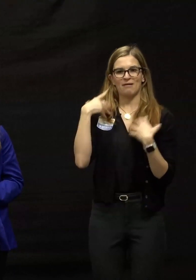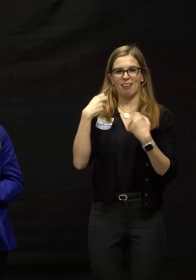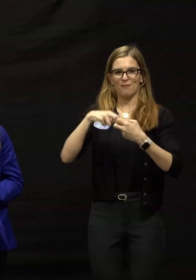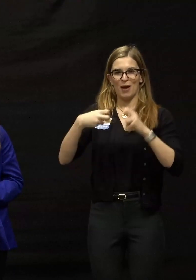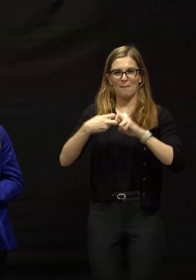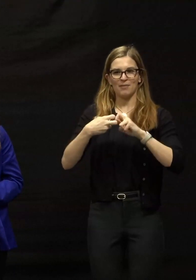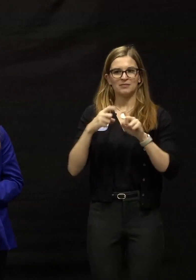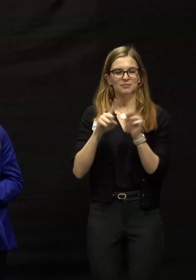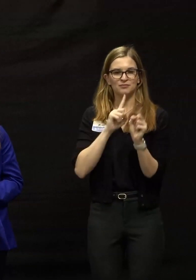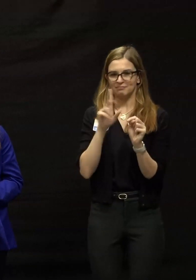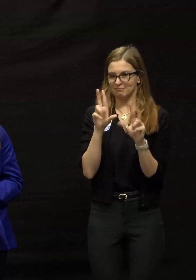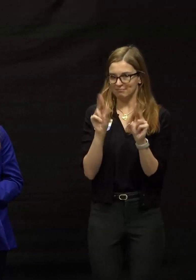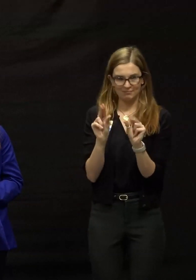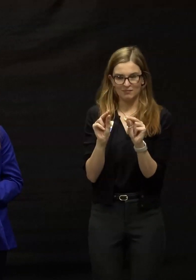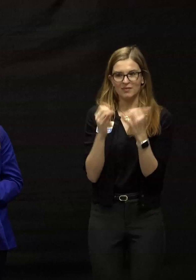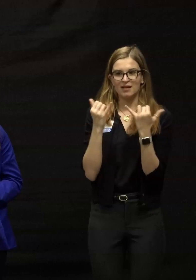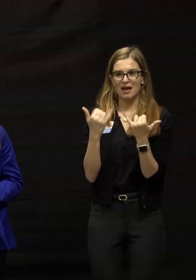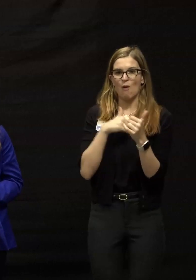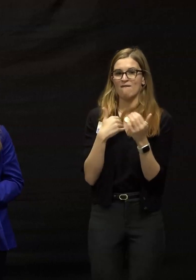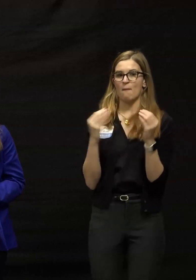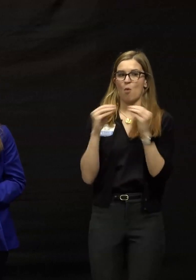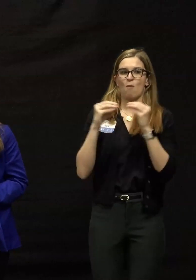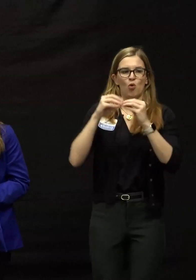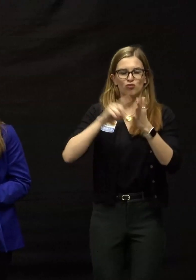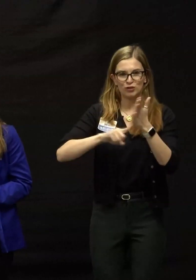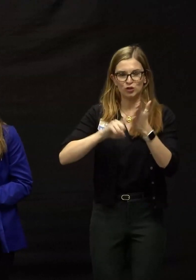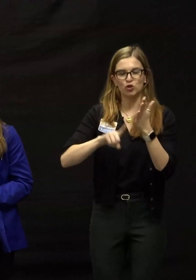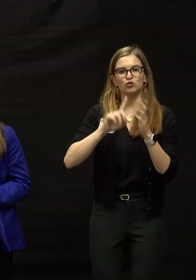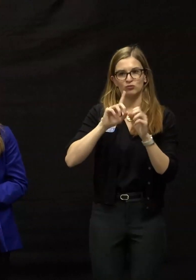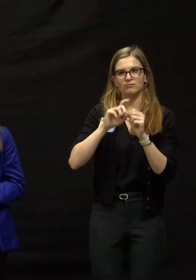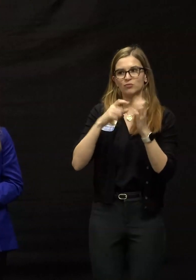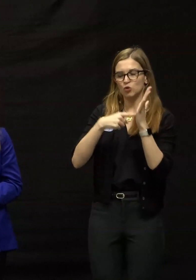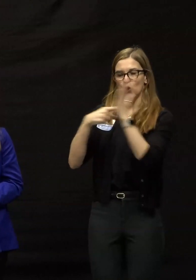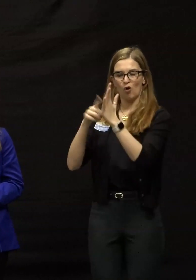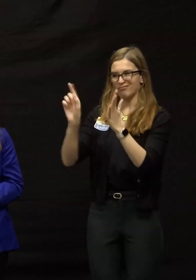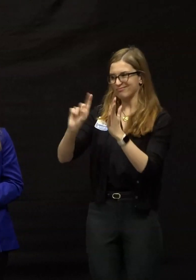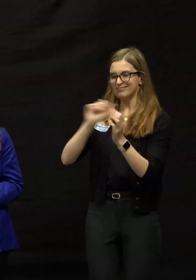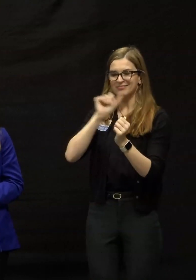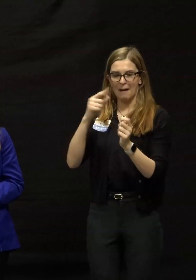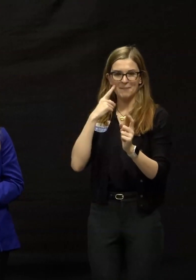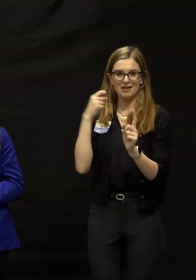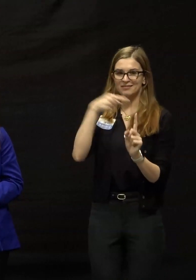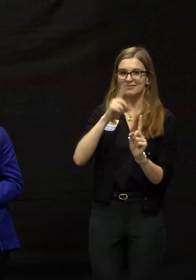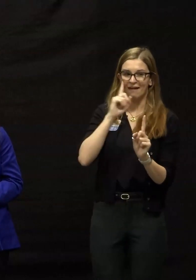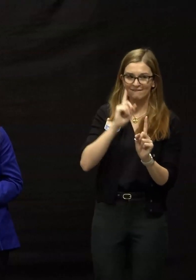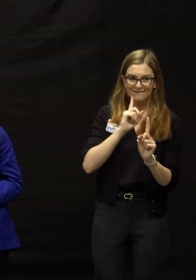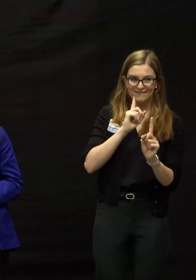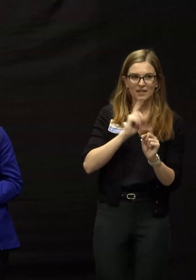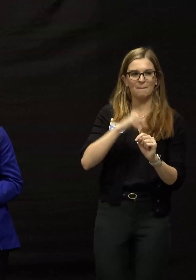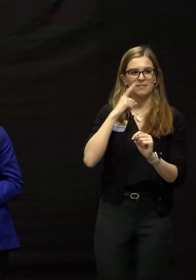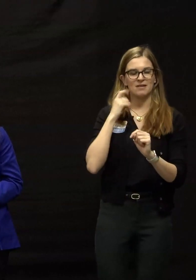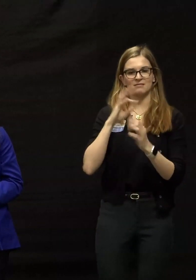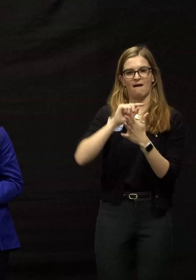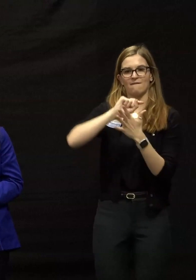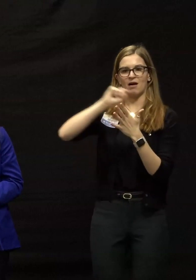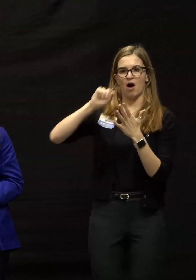So of course there are higher mental health issues, but this is not the case. We have more and more research now that is showing that it's not because they're deaf,